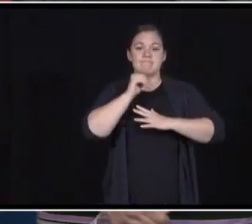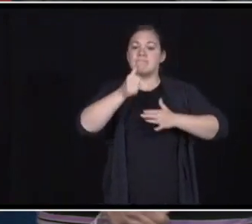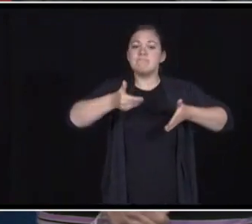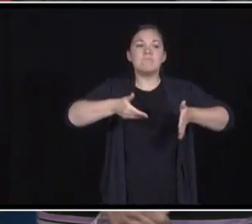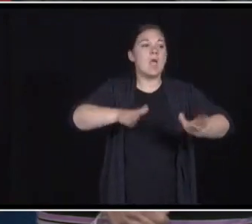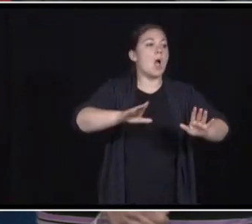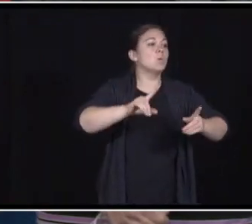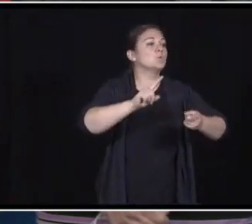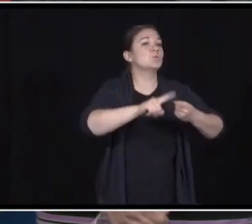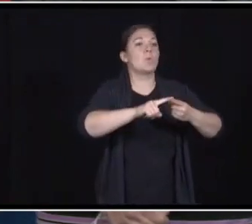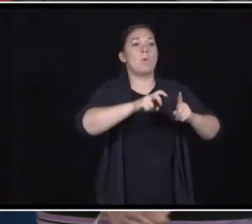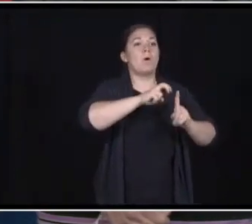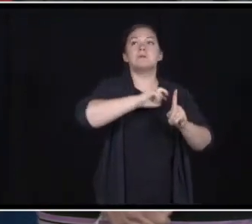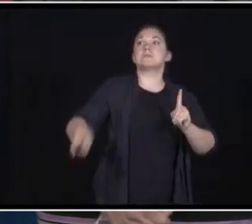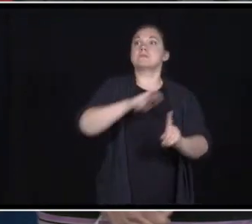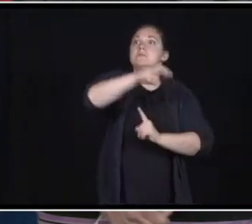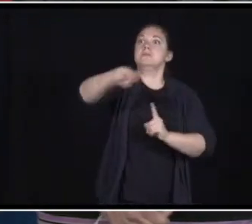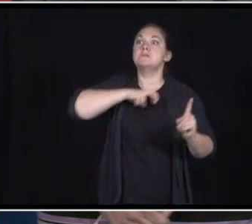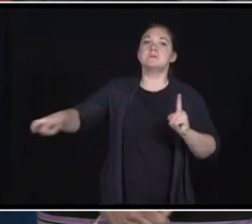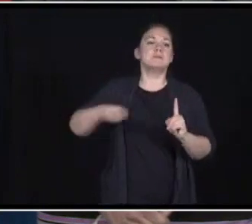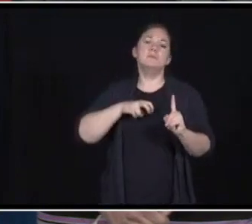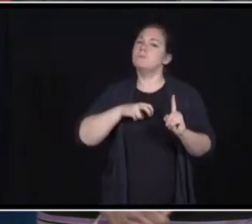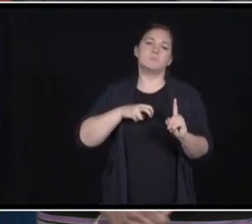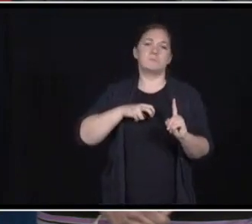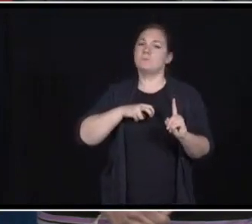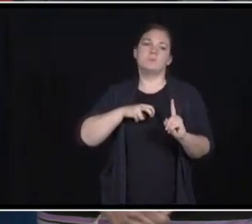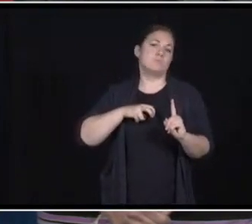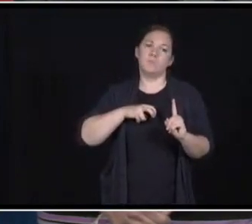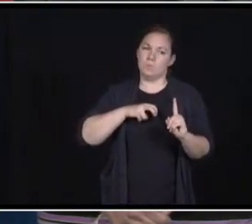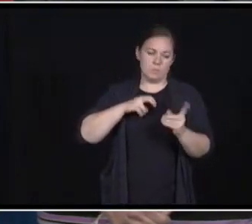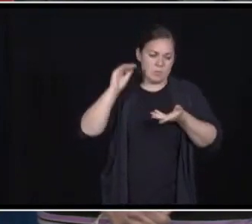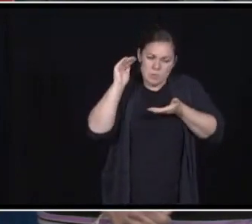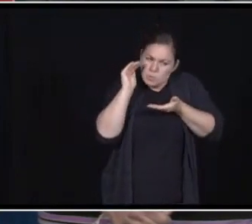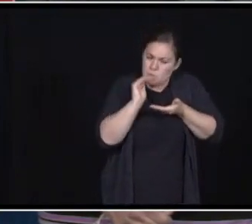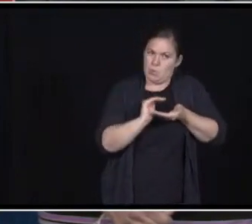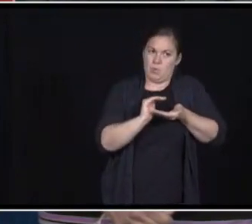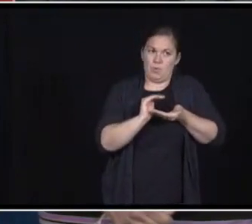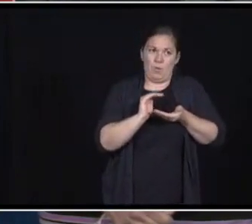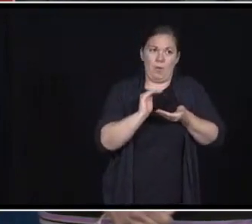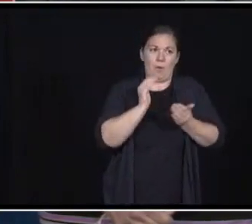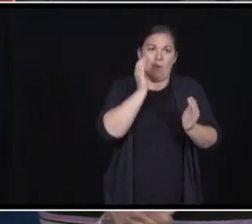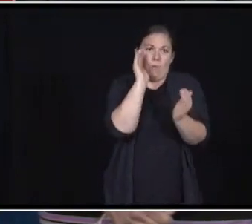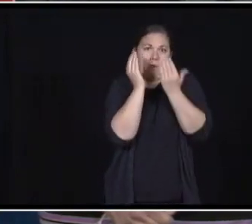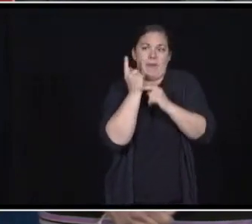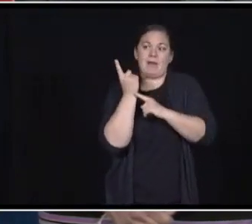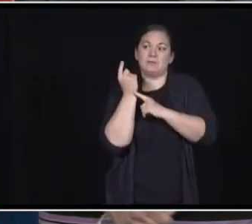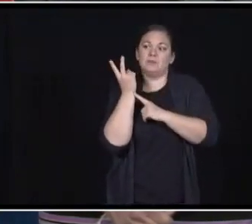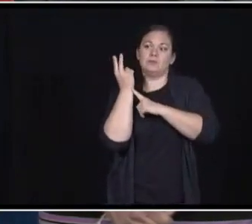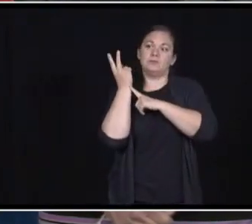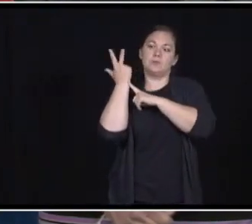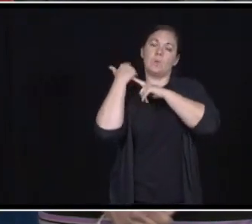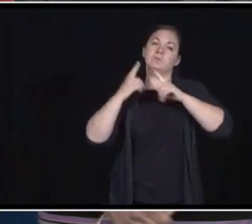For example, in French class. The protocol requires that the school board work to limit the mobility limits, the